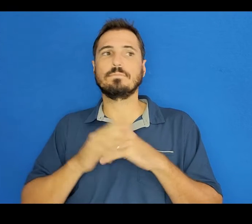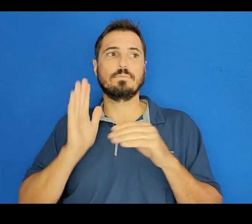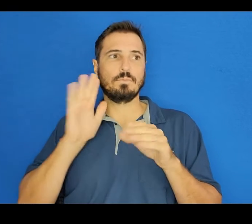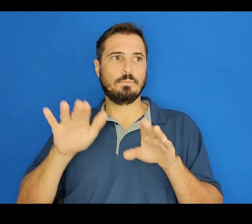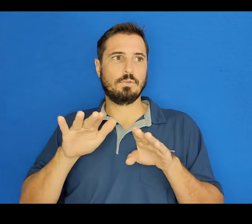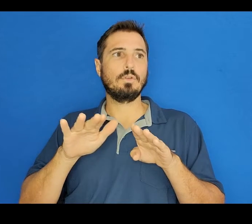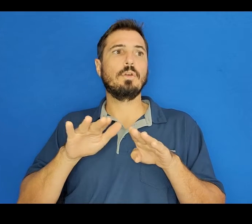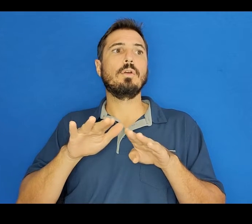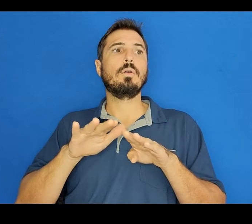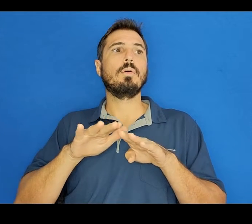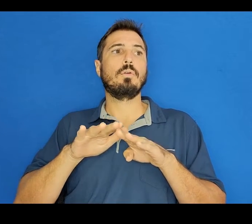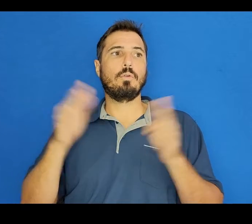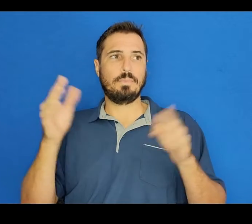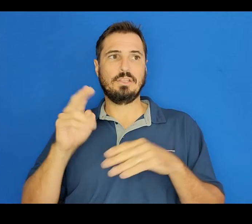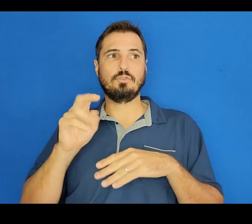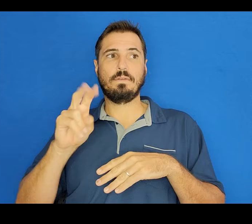November 17, from 2 to 5 each day.